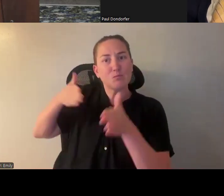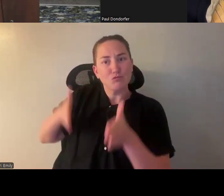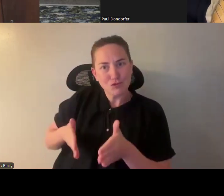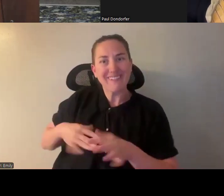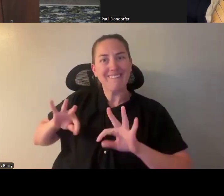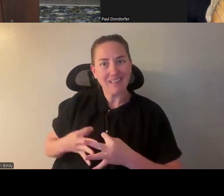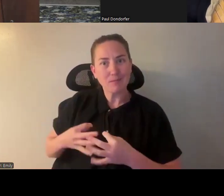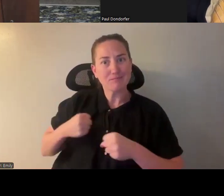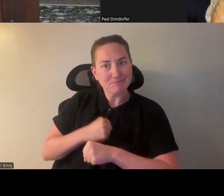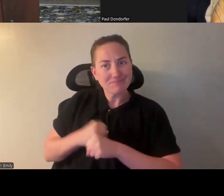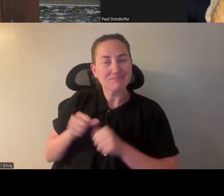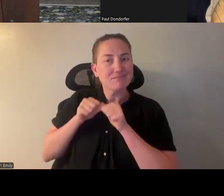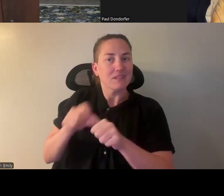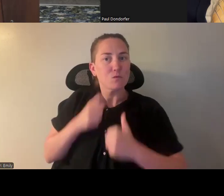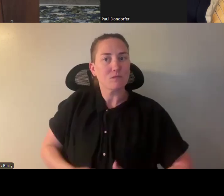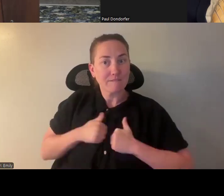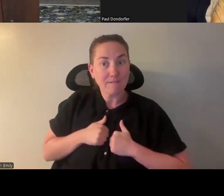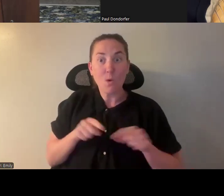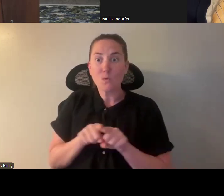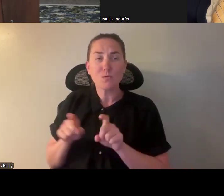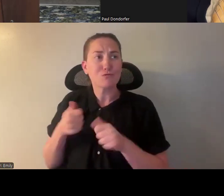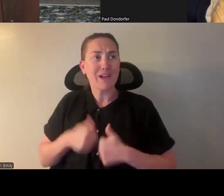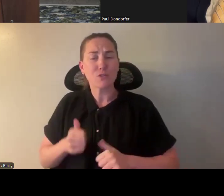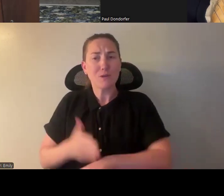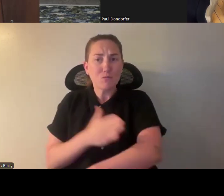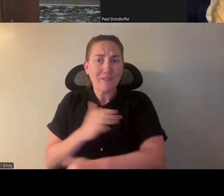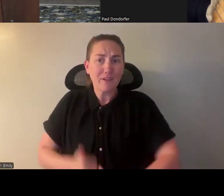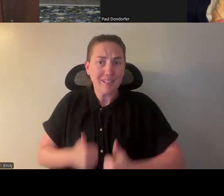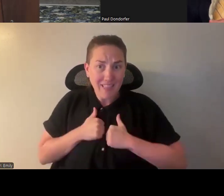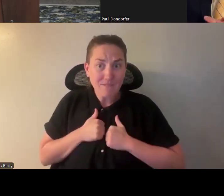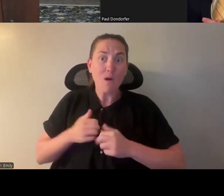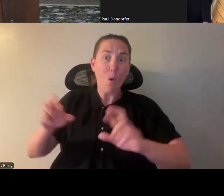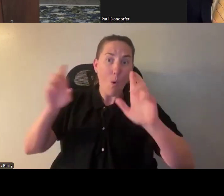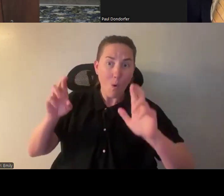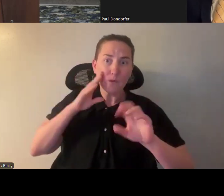survival contributing and building a better life in a place they hope will offer them safety and